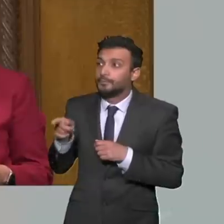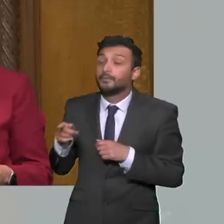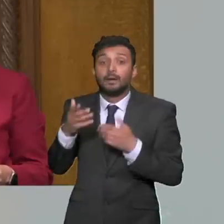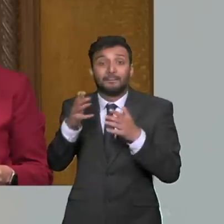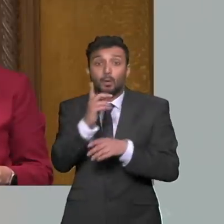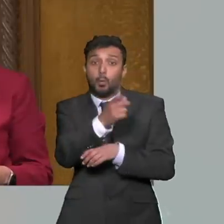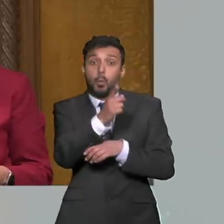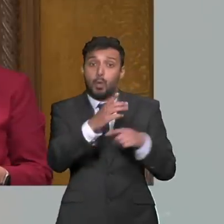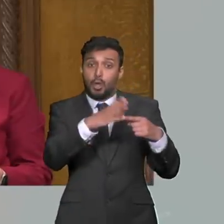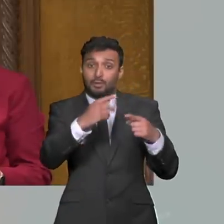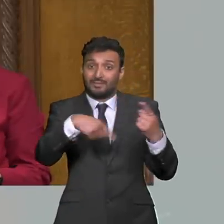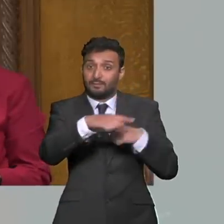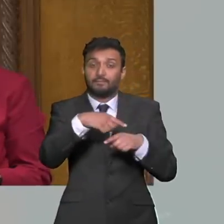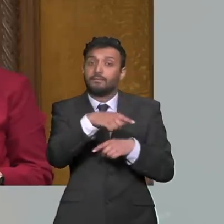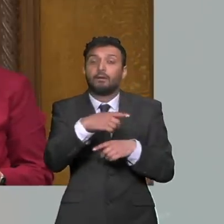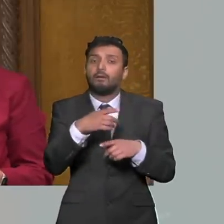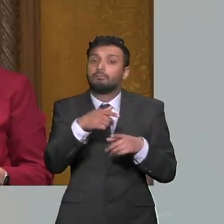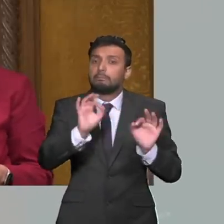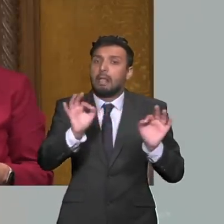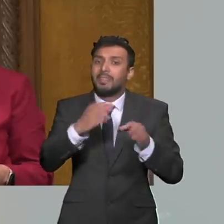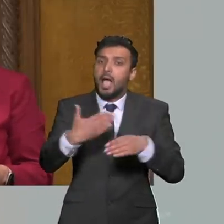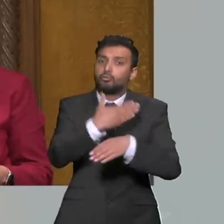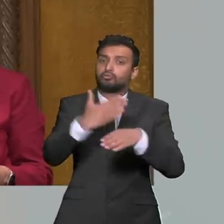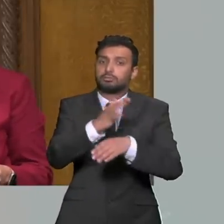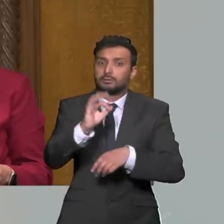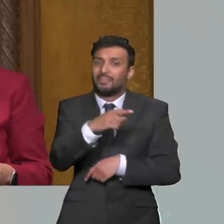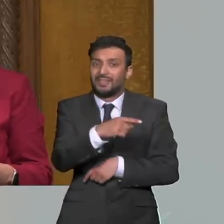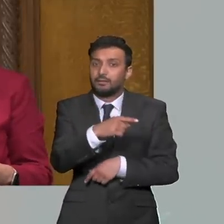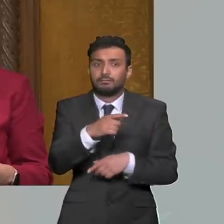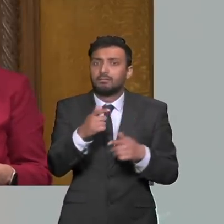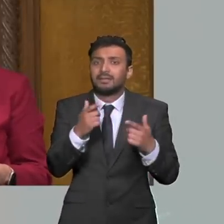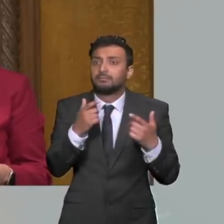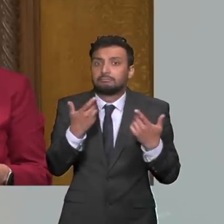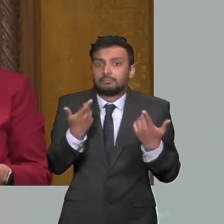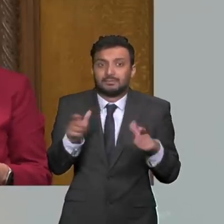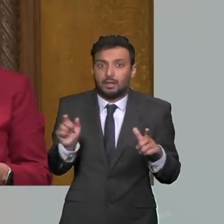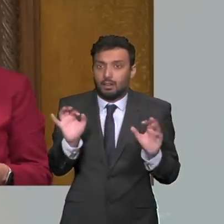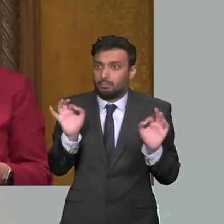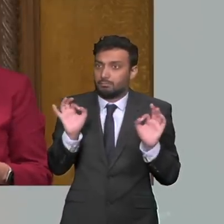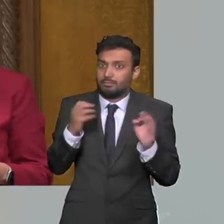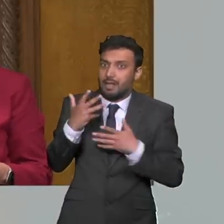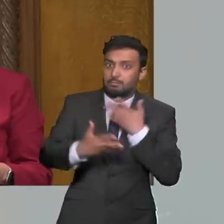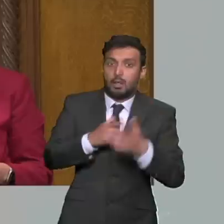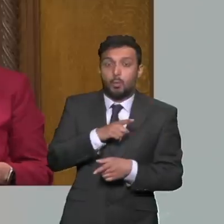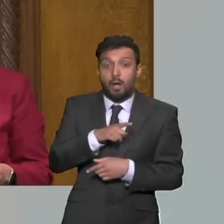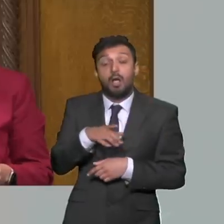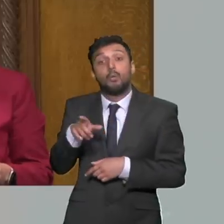the report and still will not explain why. That is why Rotherham child sexual exploitation survivor Sammy Woodhouse has called for an